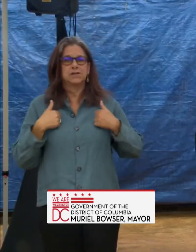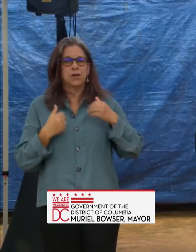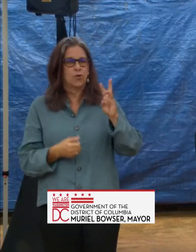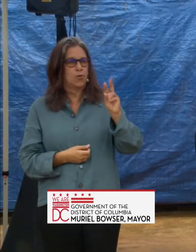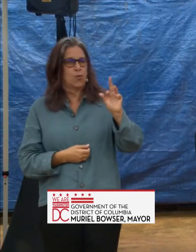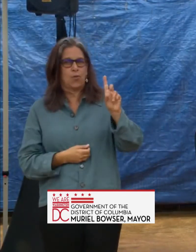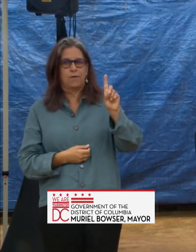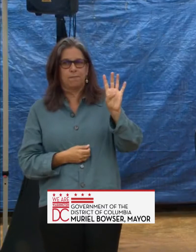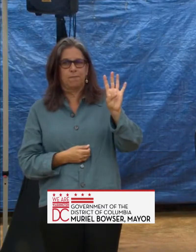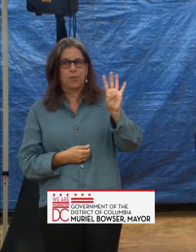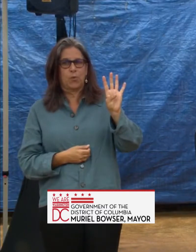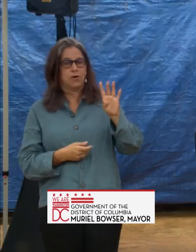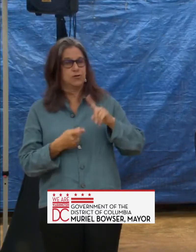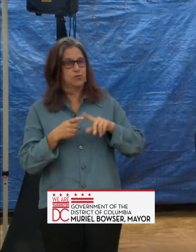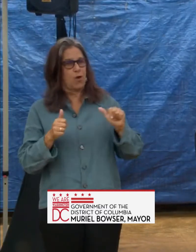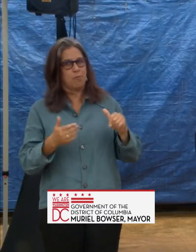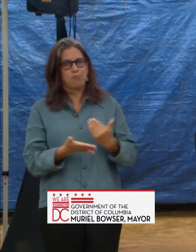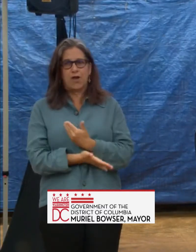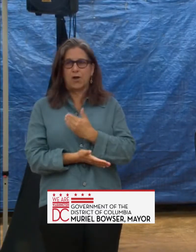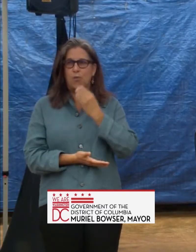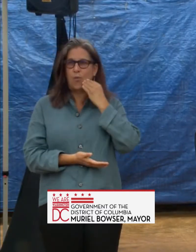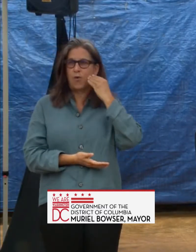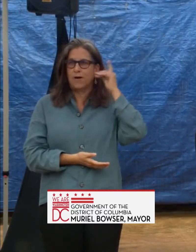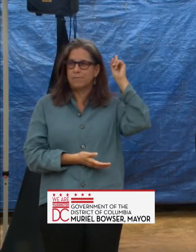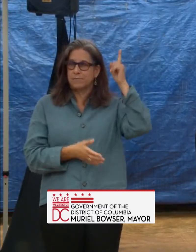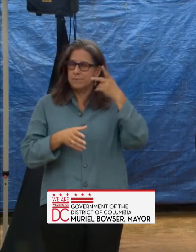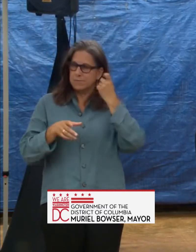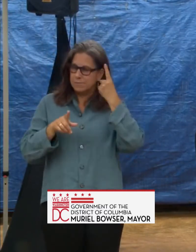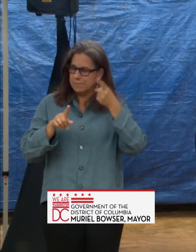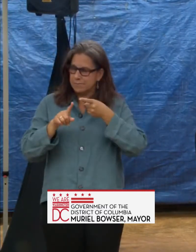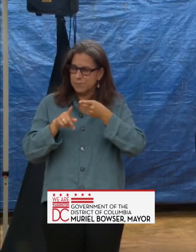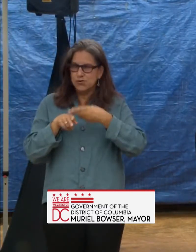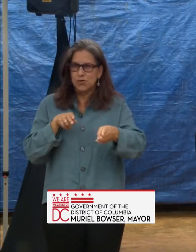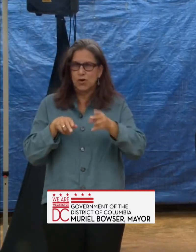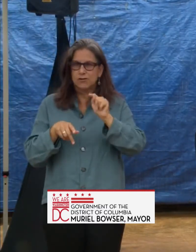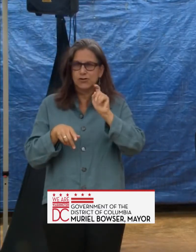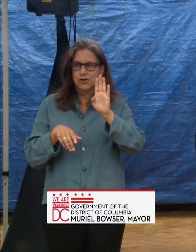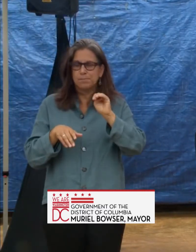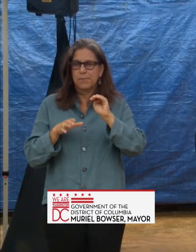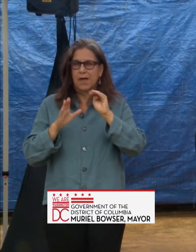OF THE SHORT-TERM HOUSING FAMILY PROJECT TO BE BUILT IN PETWORTH.